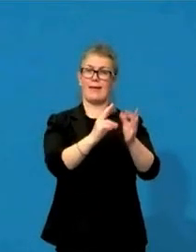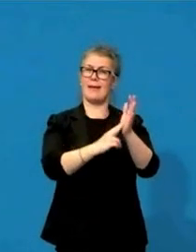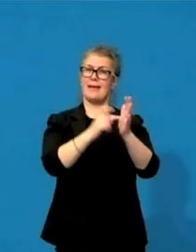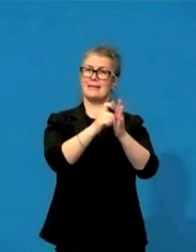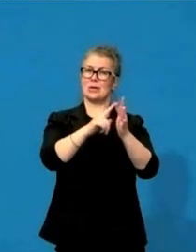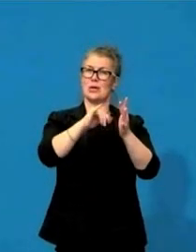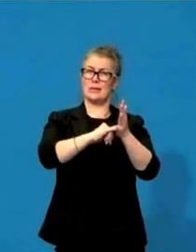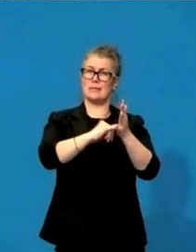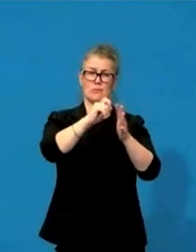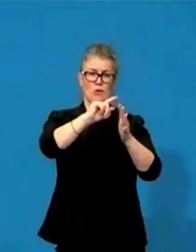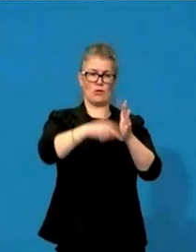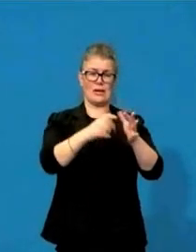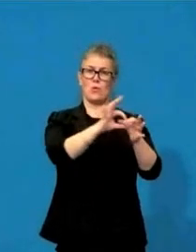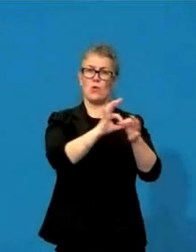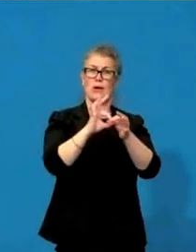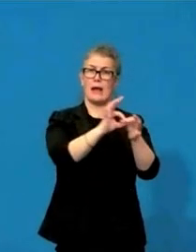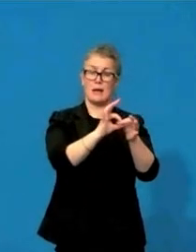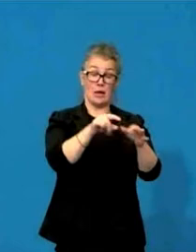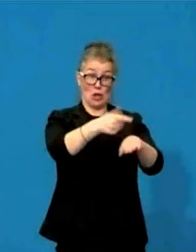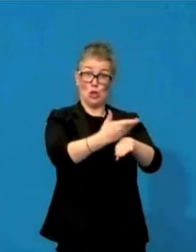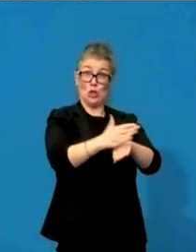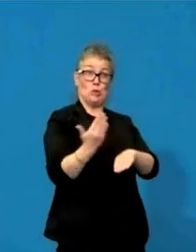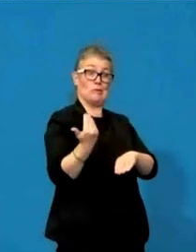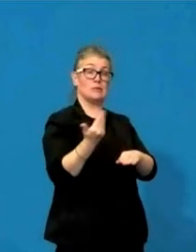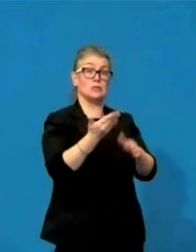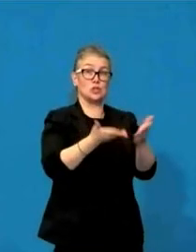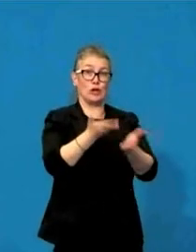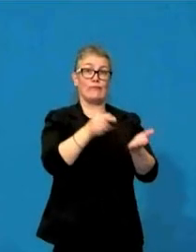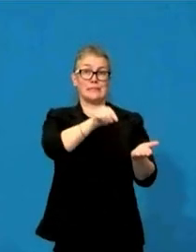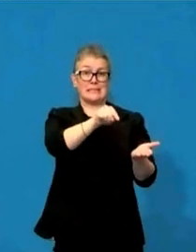there, so it's a new service. So, yeah, that's on the ground as now.